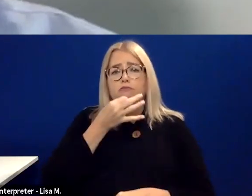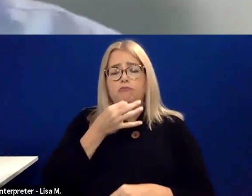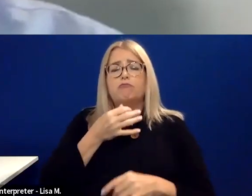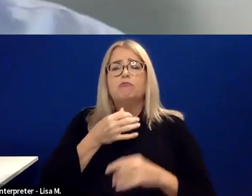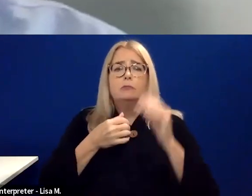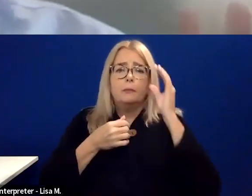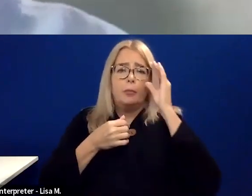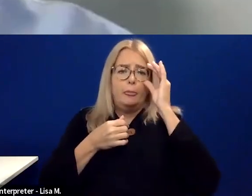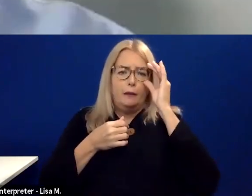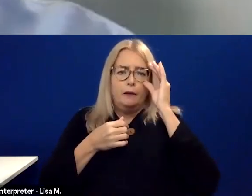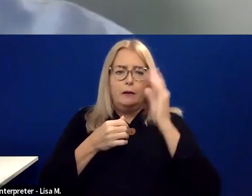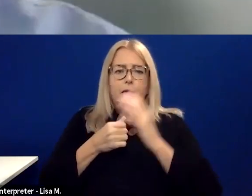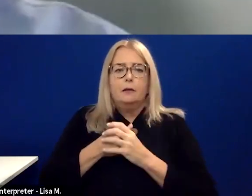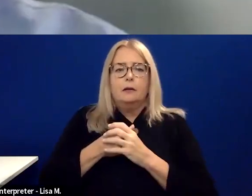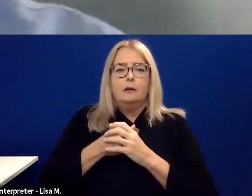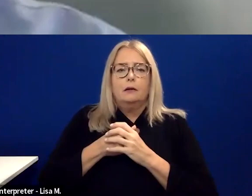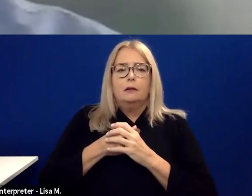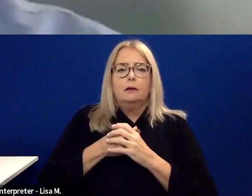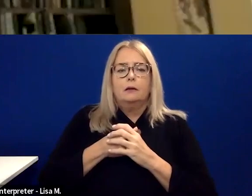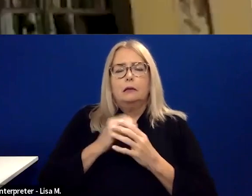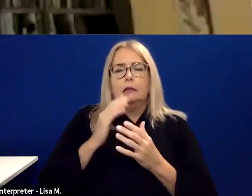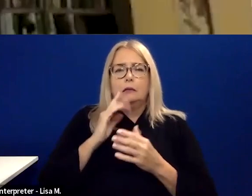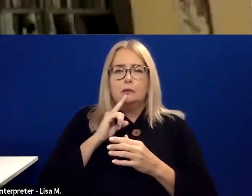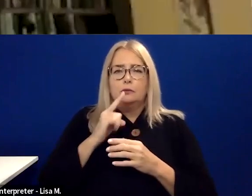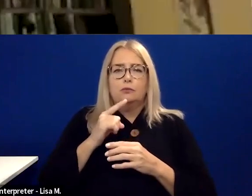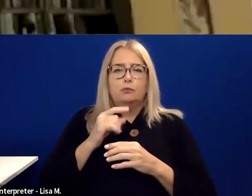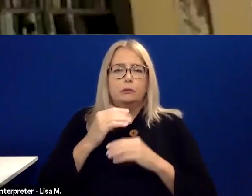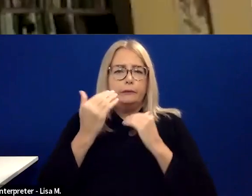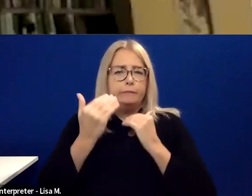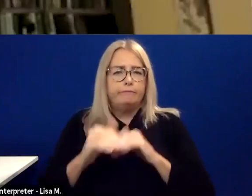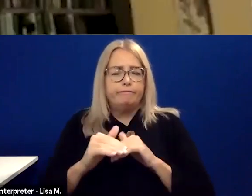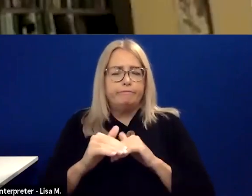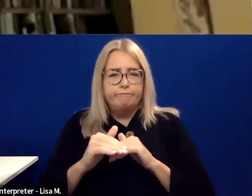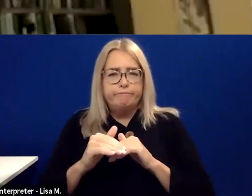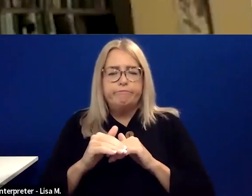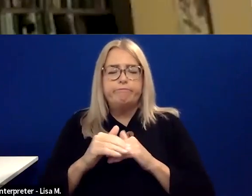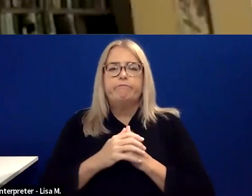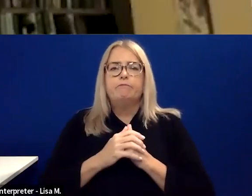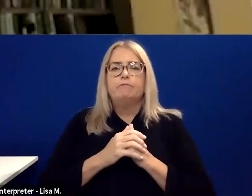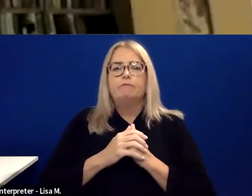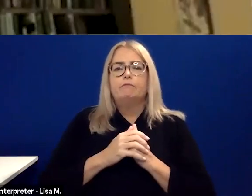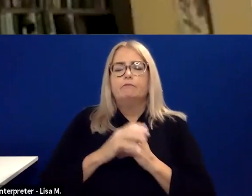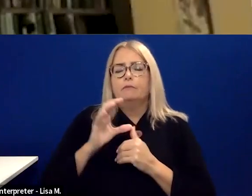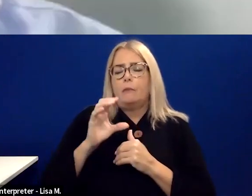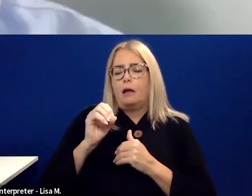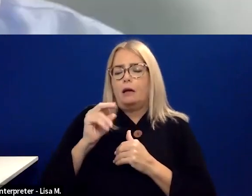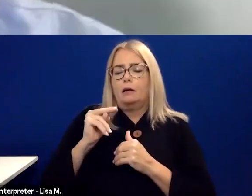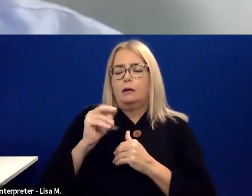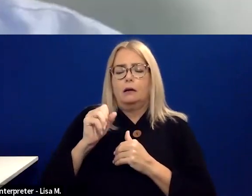what constrained is what I want you can edit that out here it's a dream uh they can be acquired